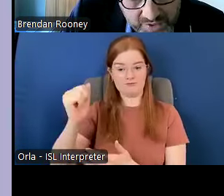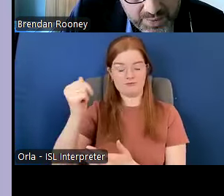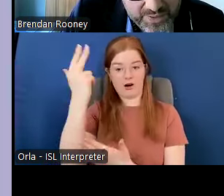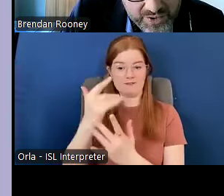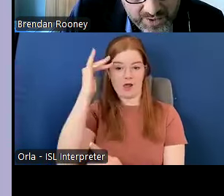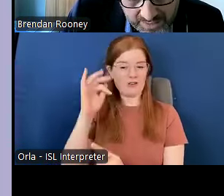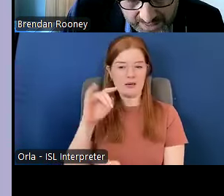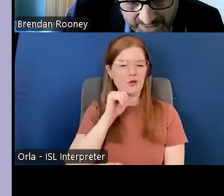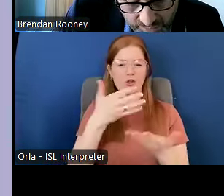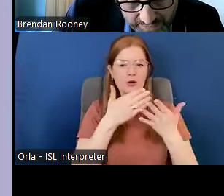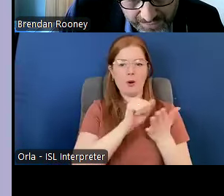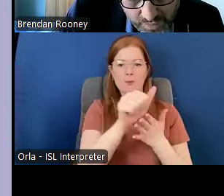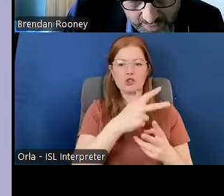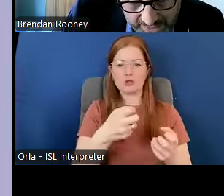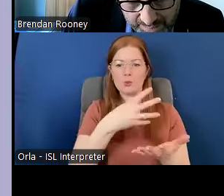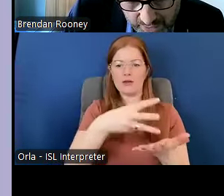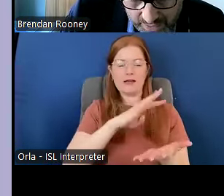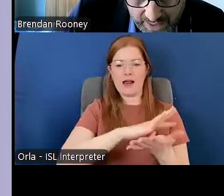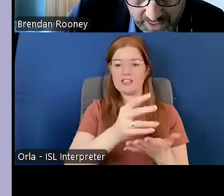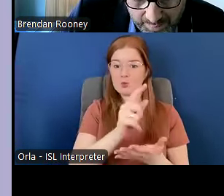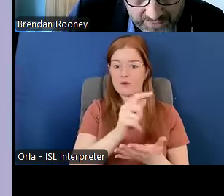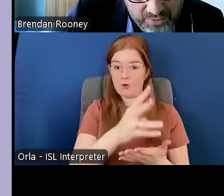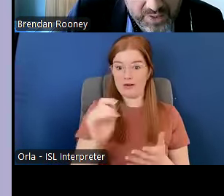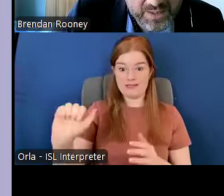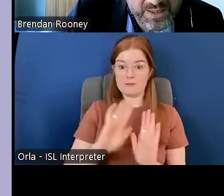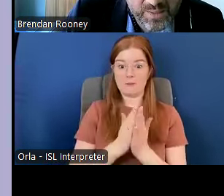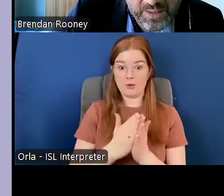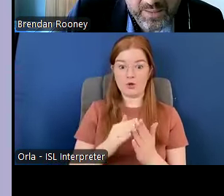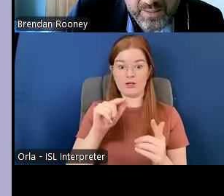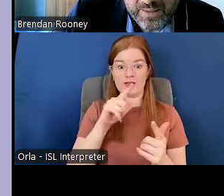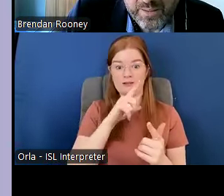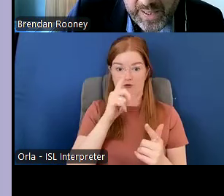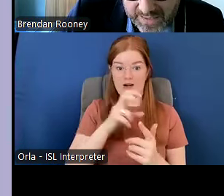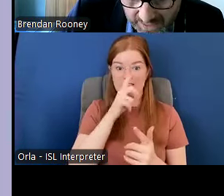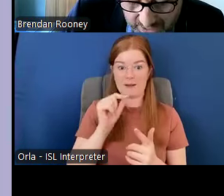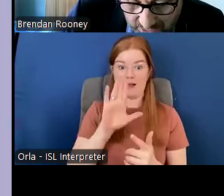weren't published until 1924 in his book La Peinture et ses Lois, Painting and its